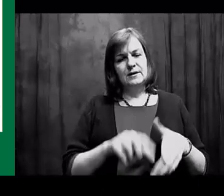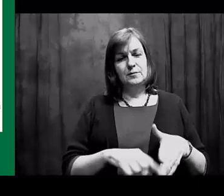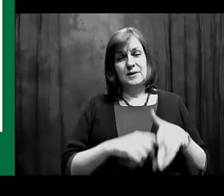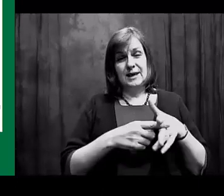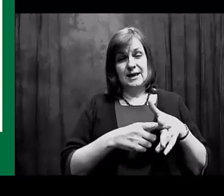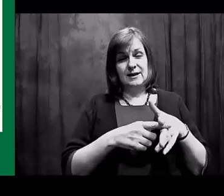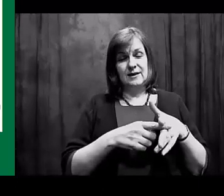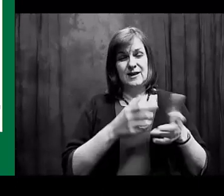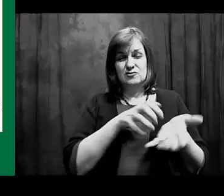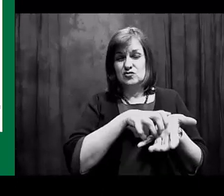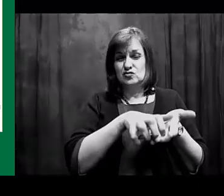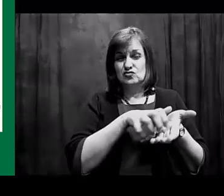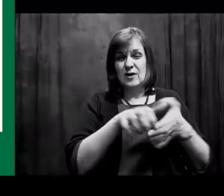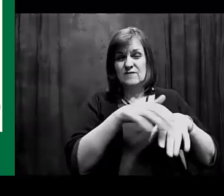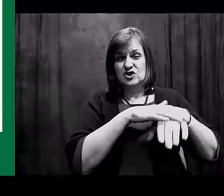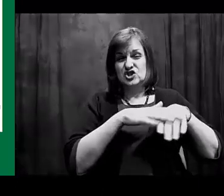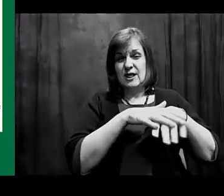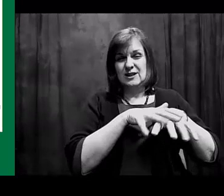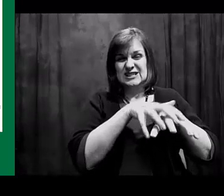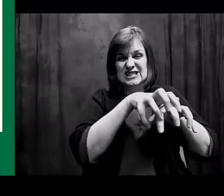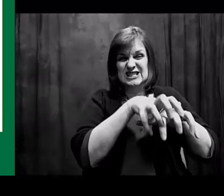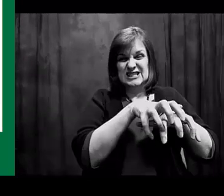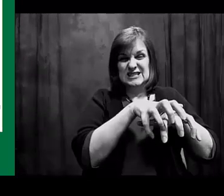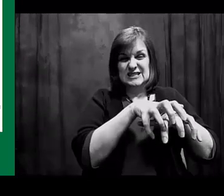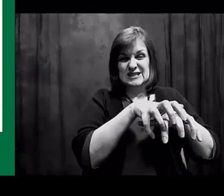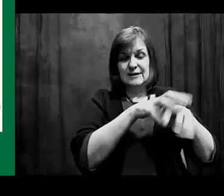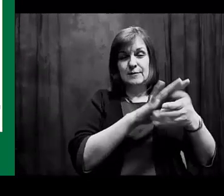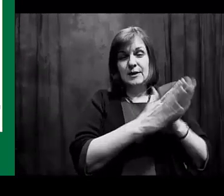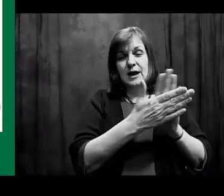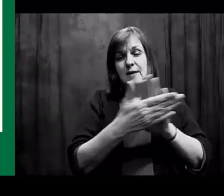this idea of being very very rough to being very very smooth